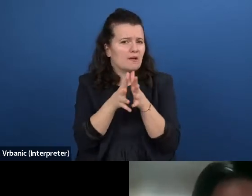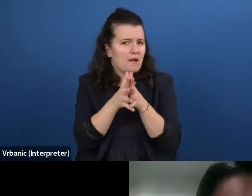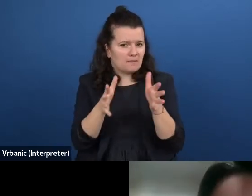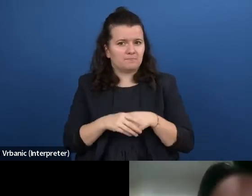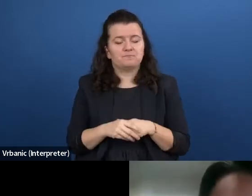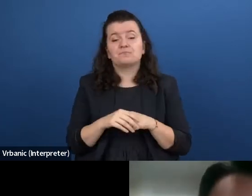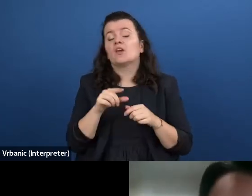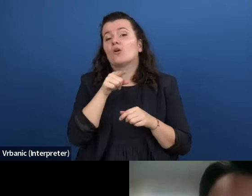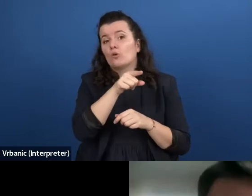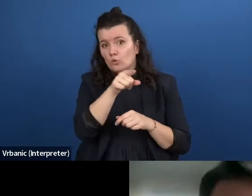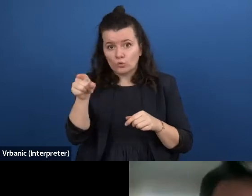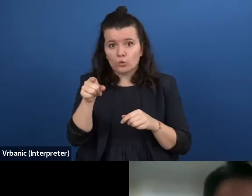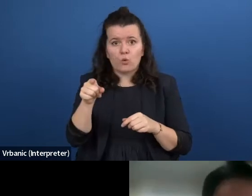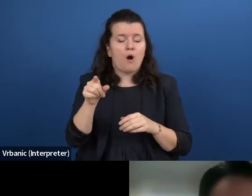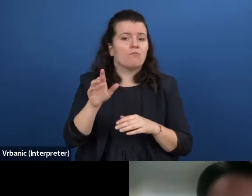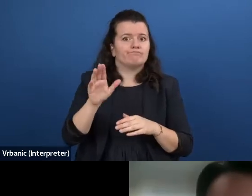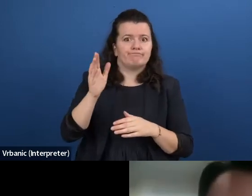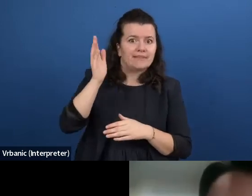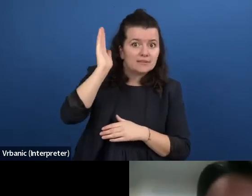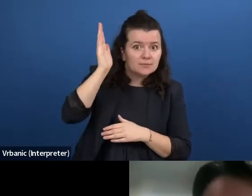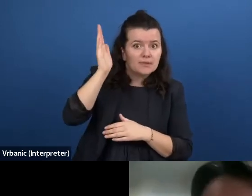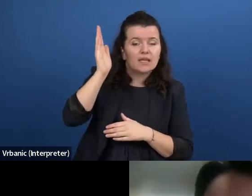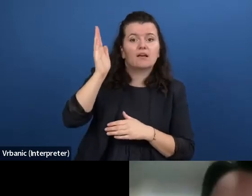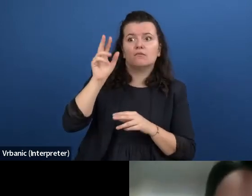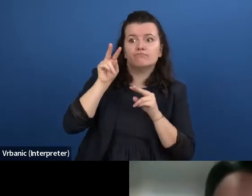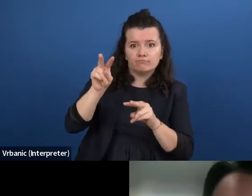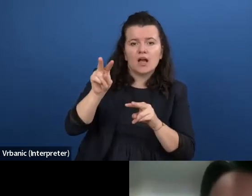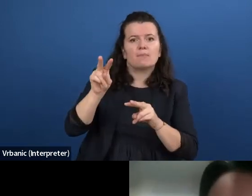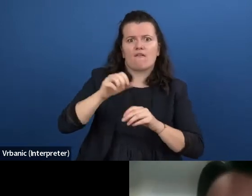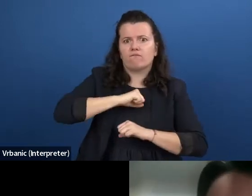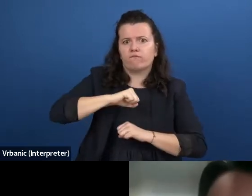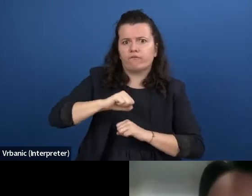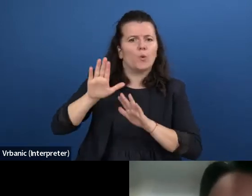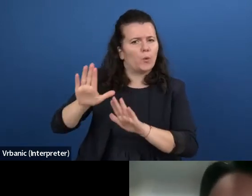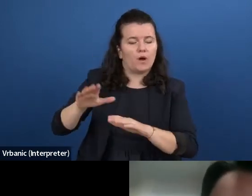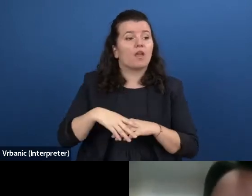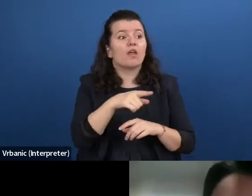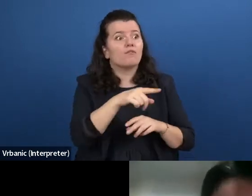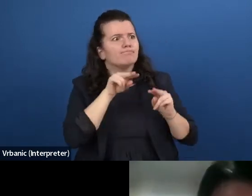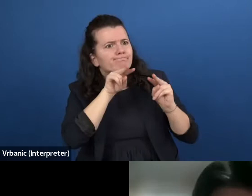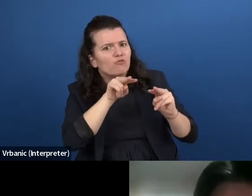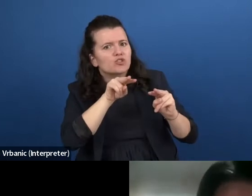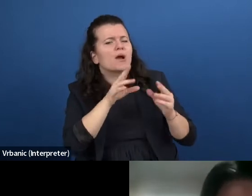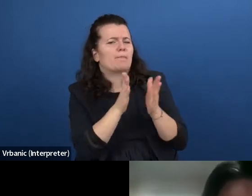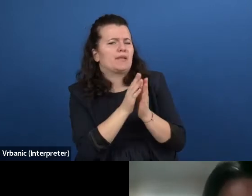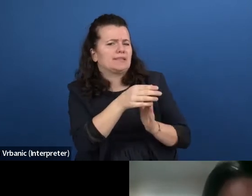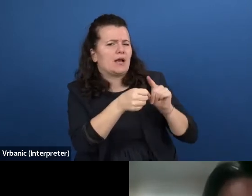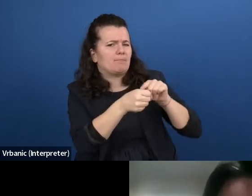Please, don't speak too fast as we have captioners and interpreters with us, So it's important not to speak too fast.